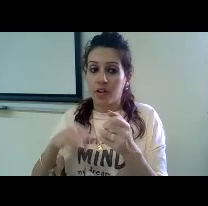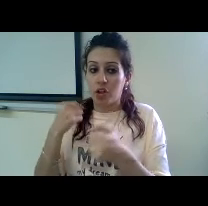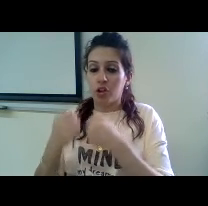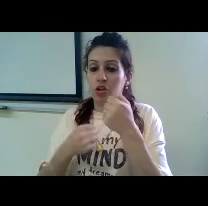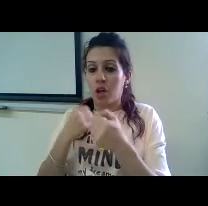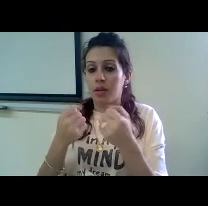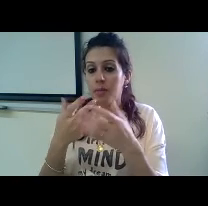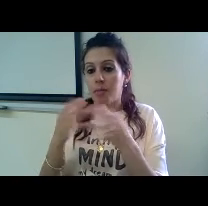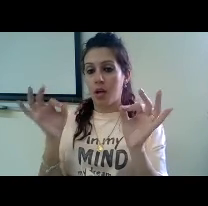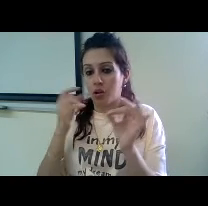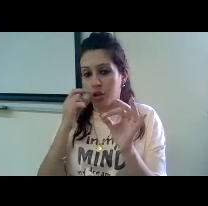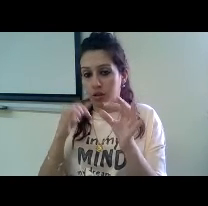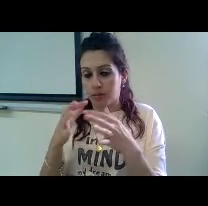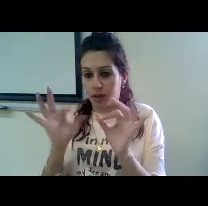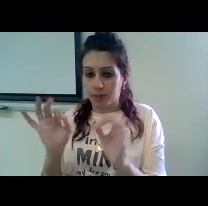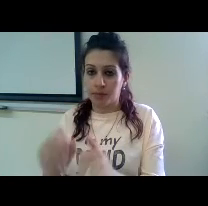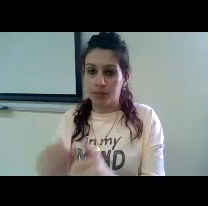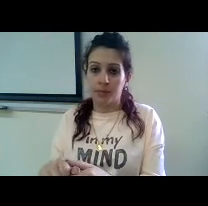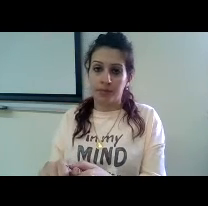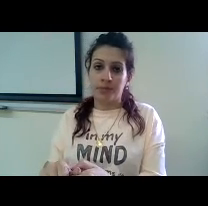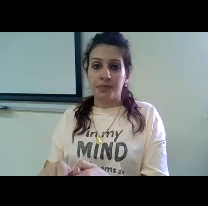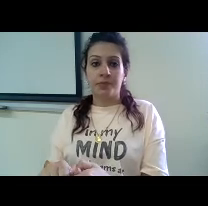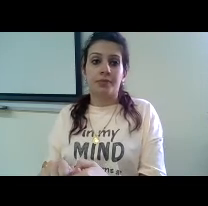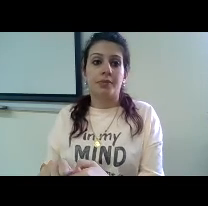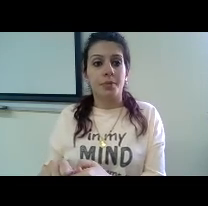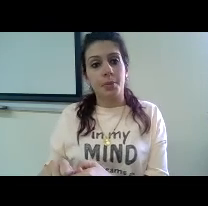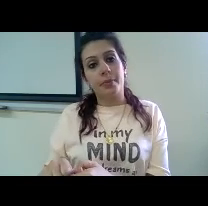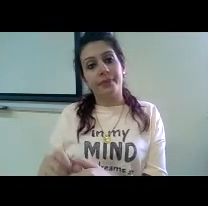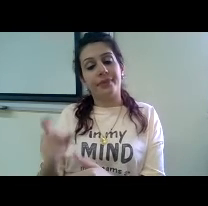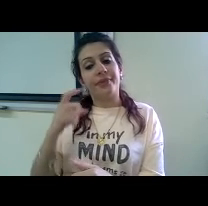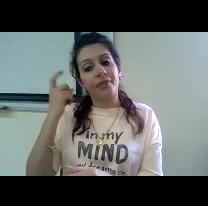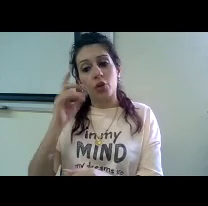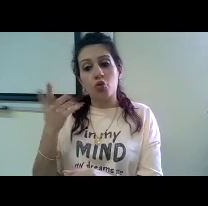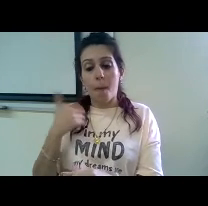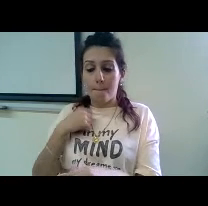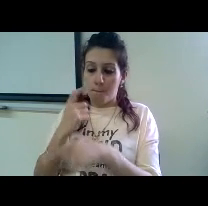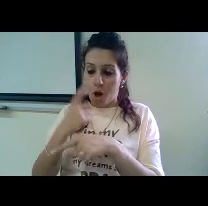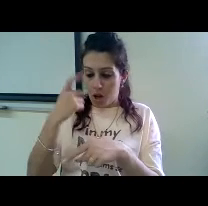that parents don't know how to, what's their role and what they can do